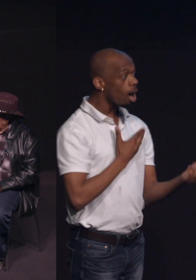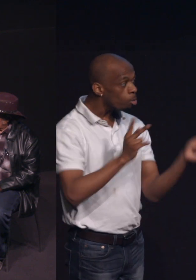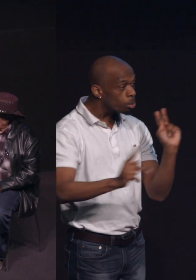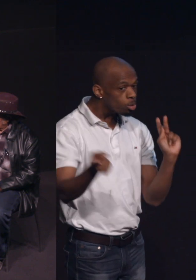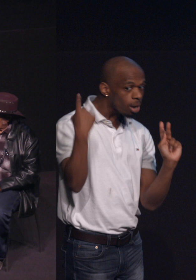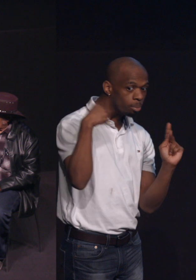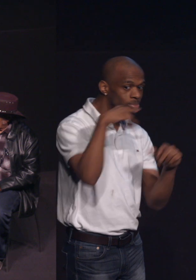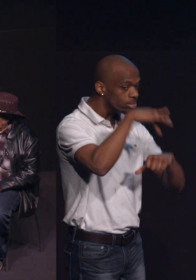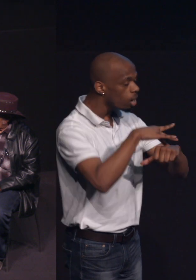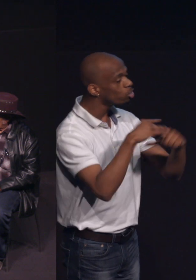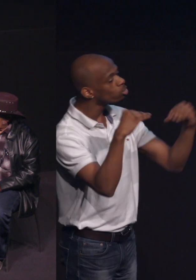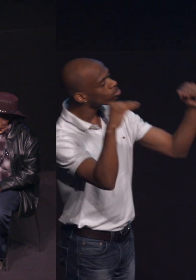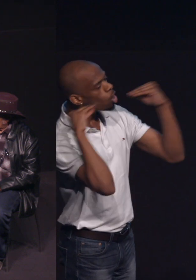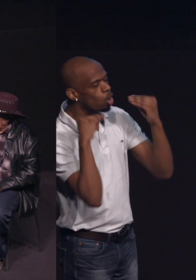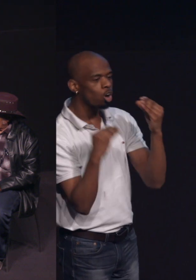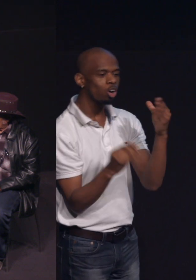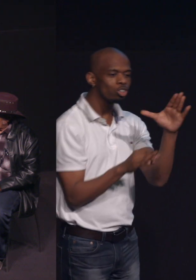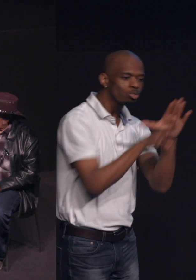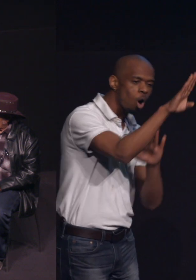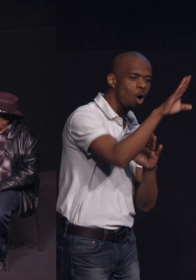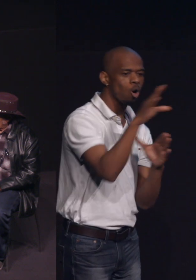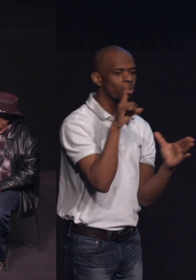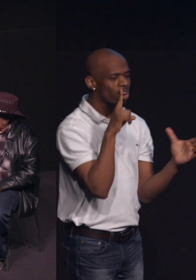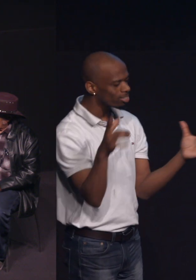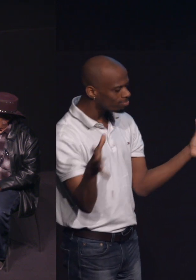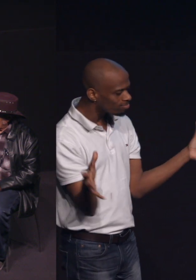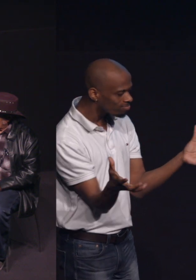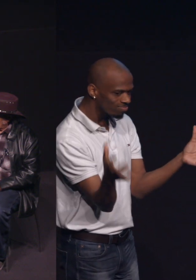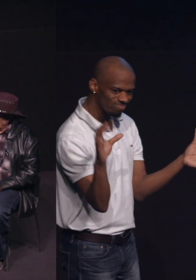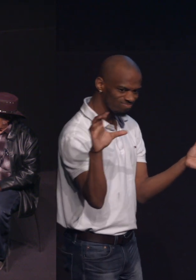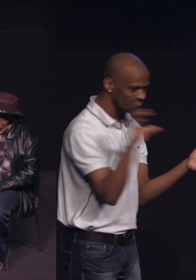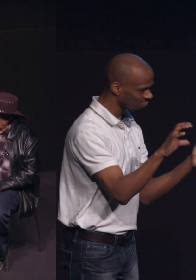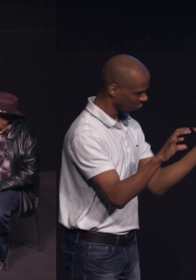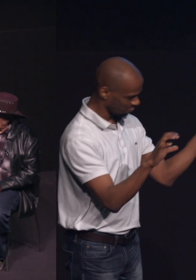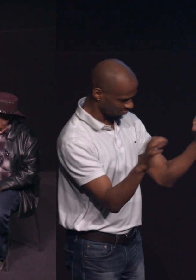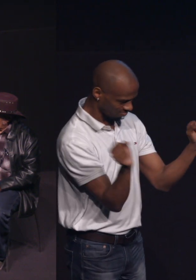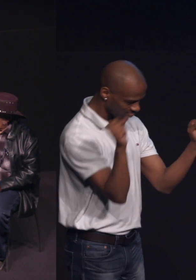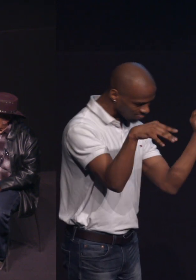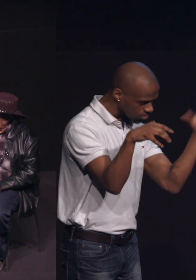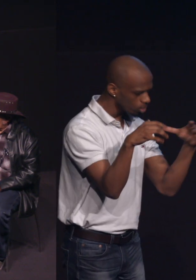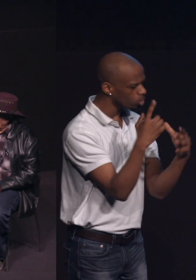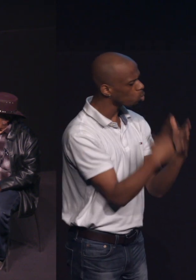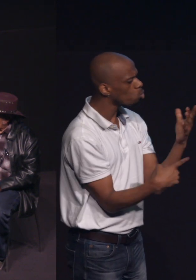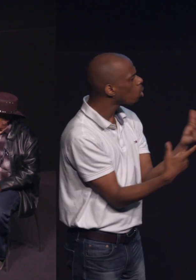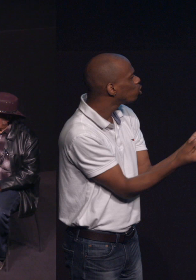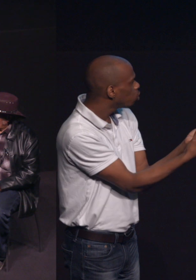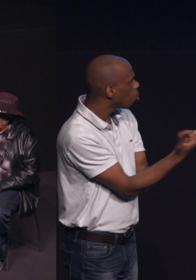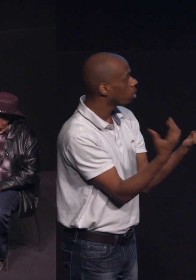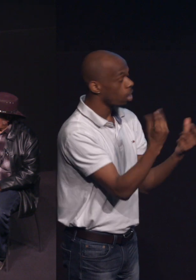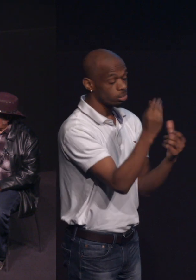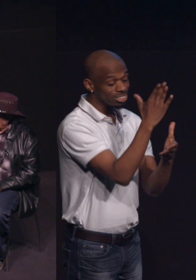and grow and contribute to what you're doing. And just some of the challenges that you face as a Black woman